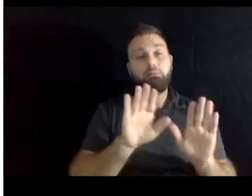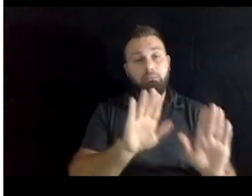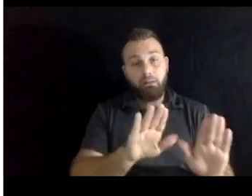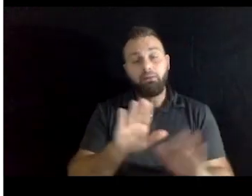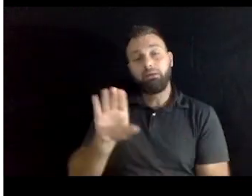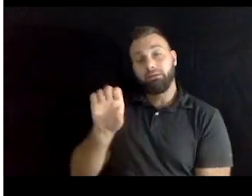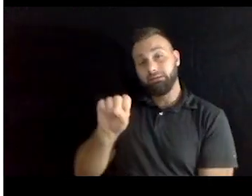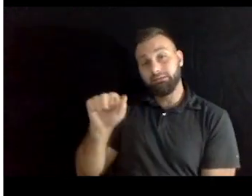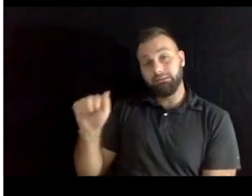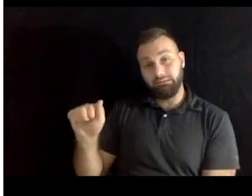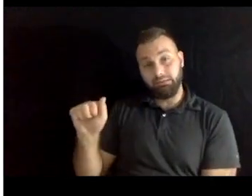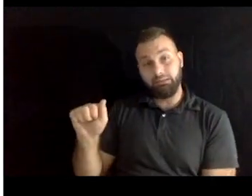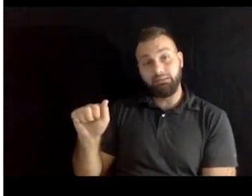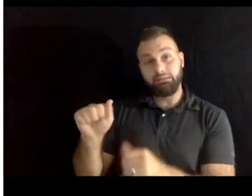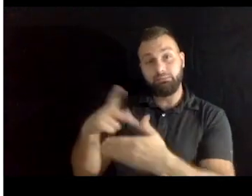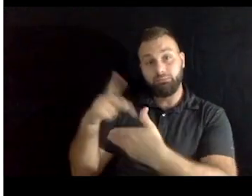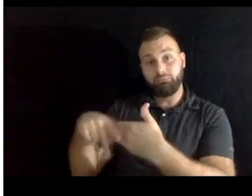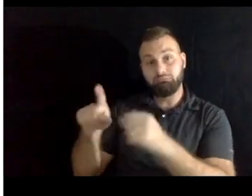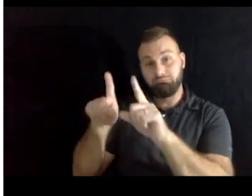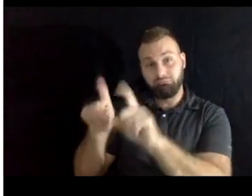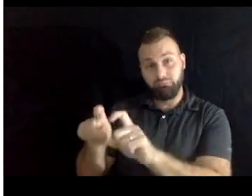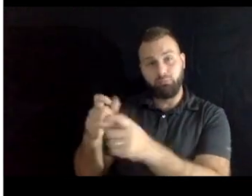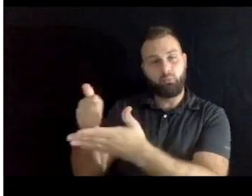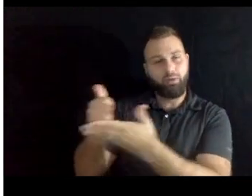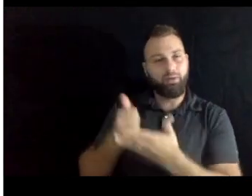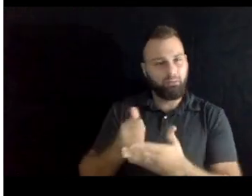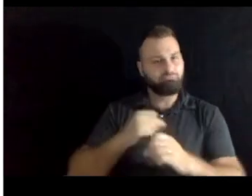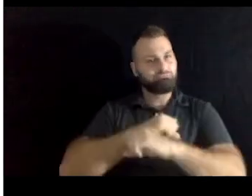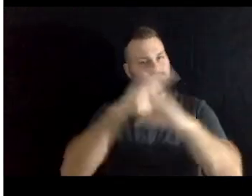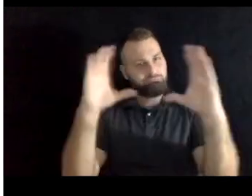overview of the policy progression and so since our time is limited,